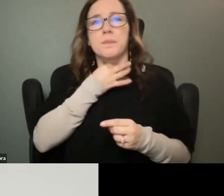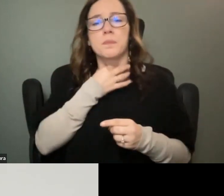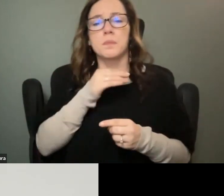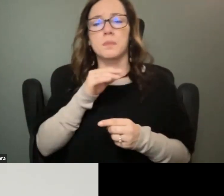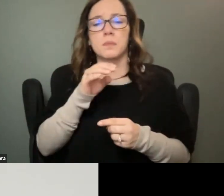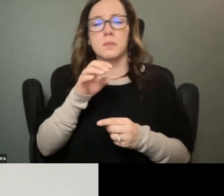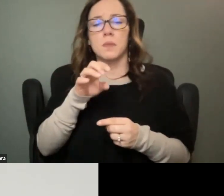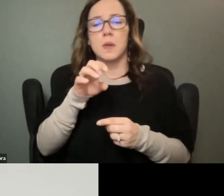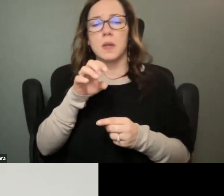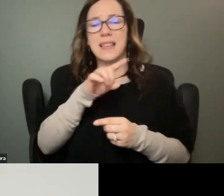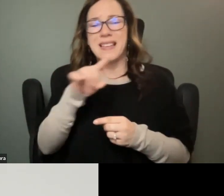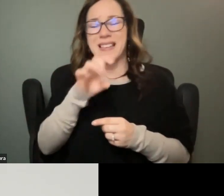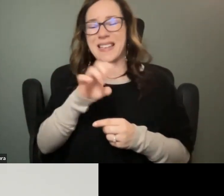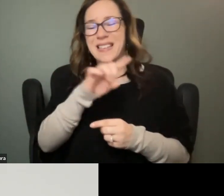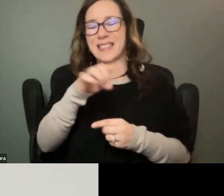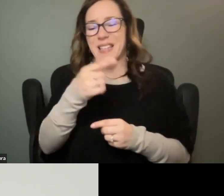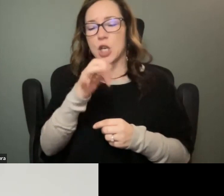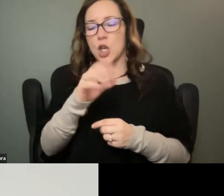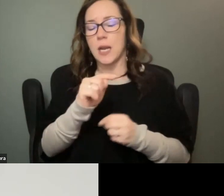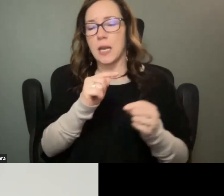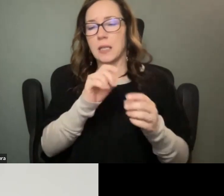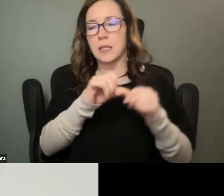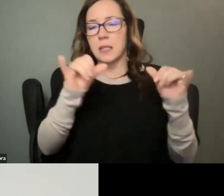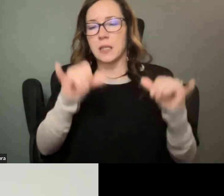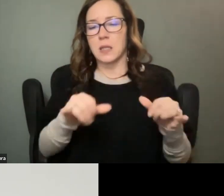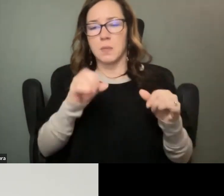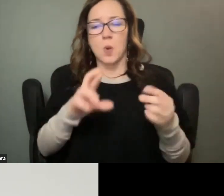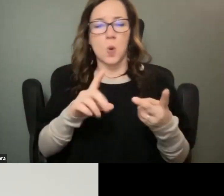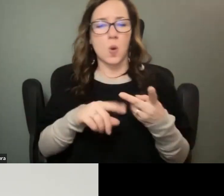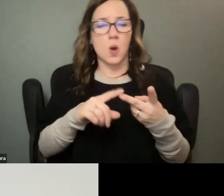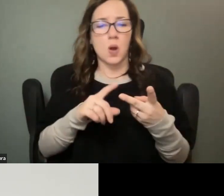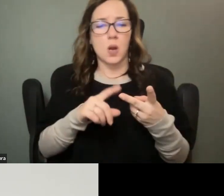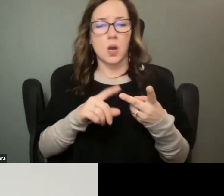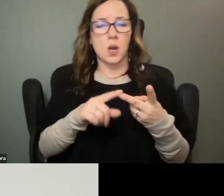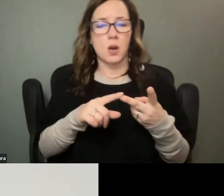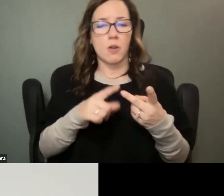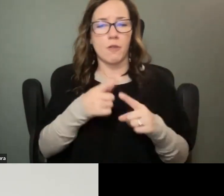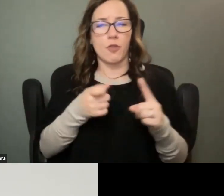system The Proposal uh general or is